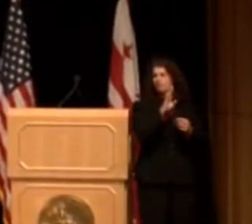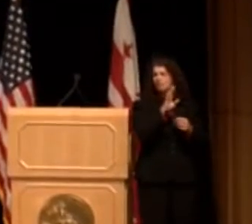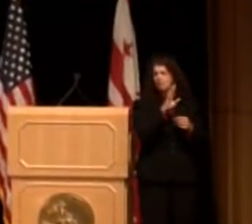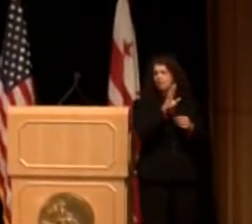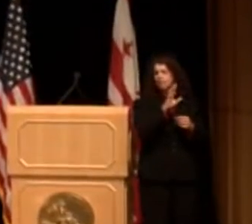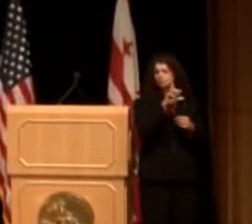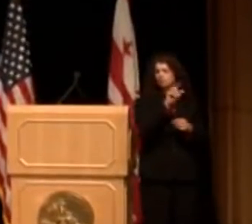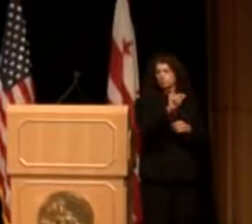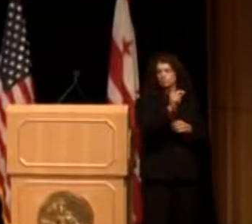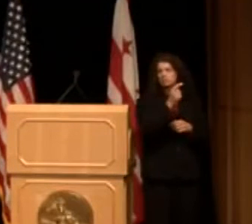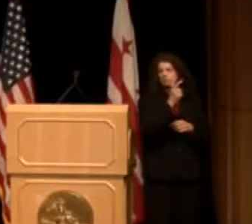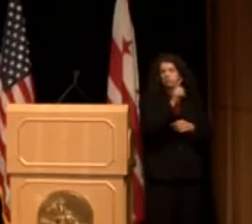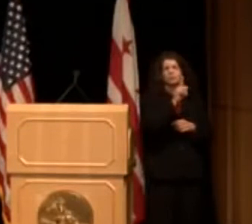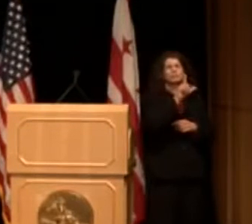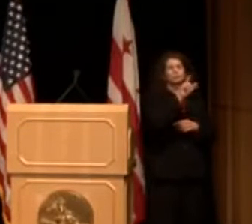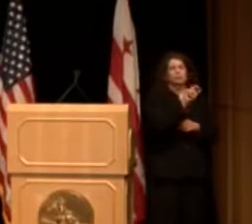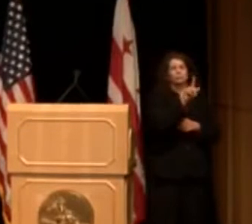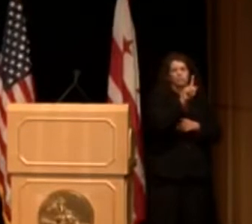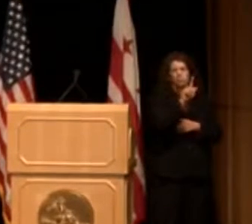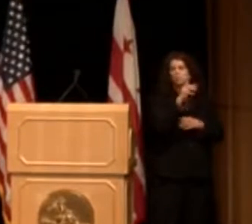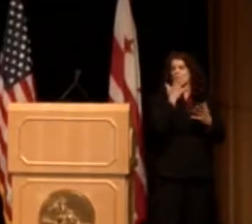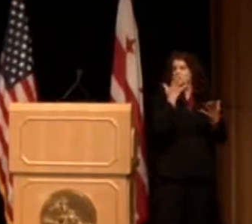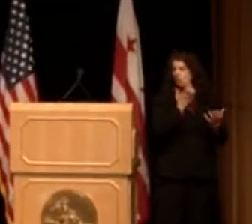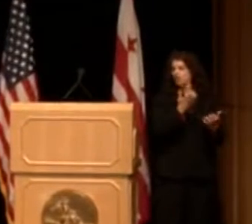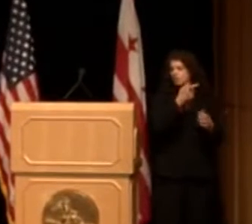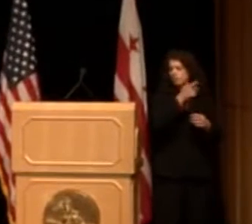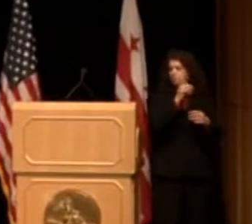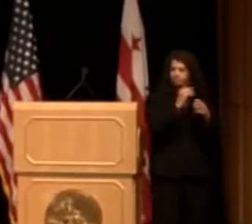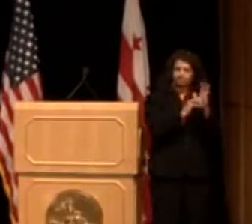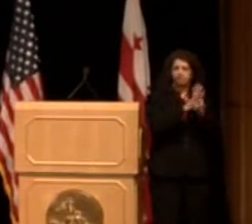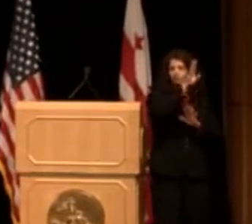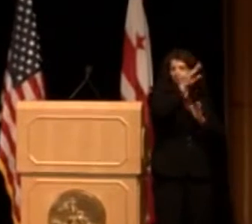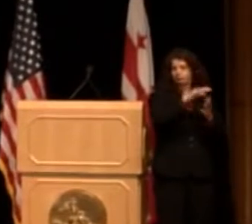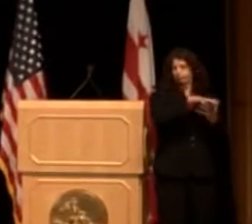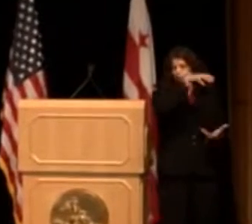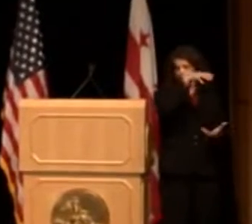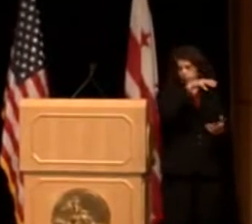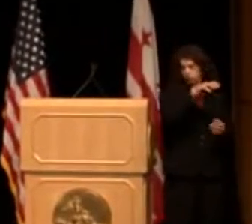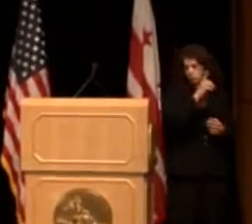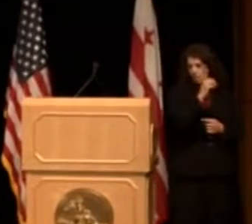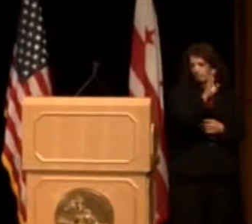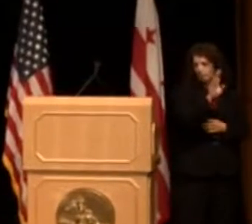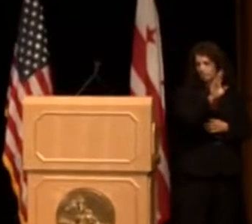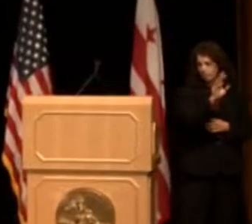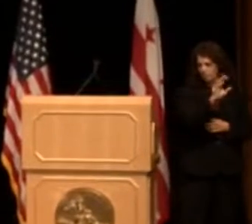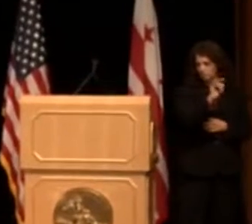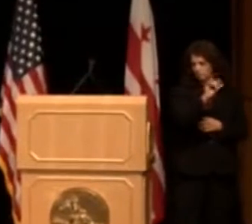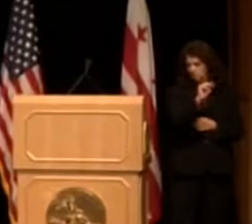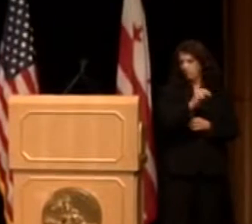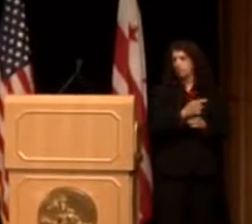ECONOMY INCREASINGLY IN THE DISTRICT OF COLUMBIA. SECOND GOAL THAT WE HAVE IS TO CONTINUE TO THINK ABOUT